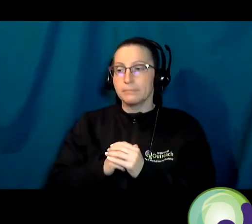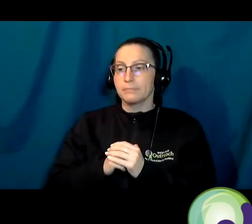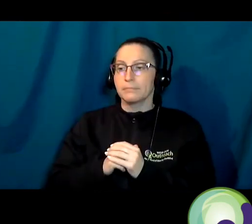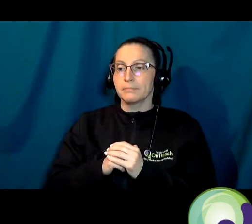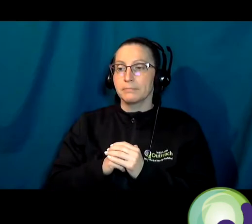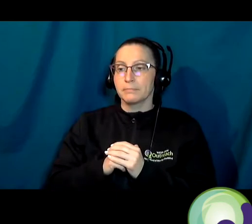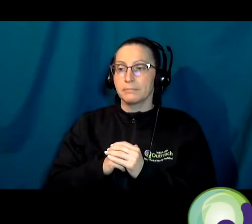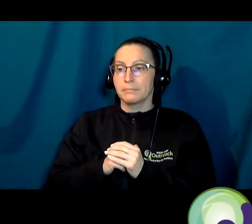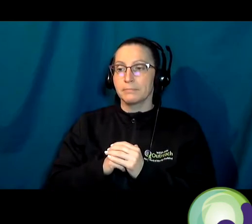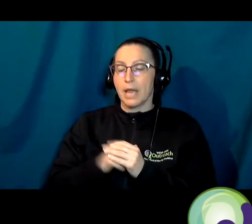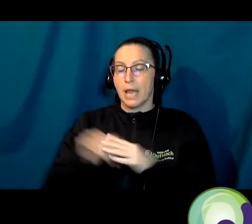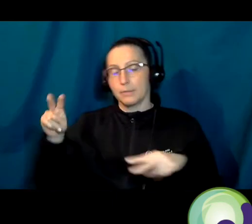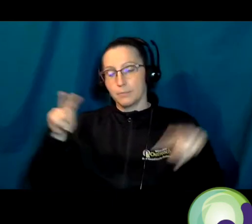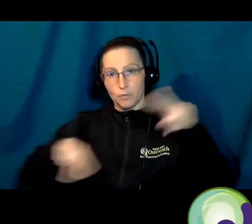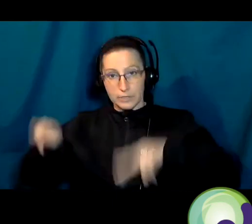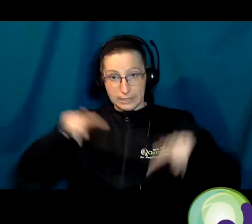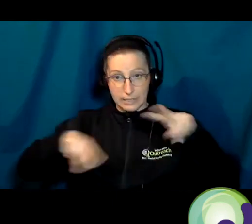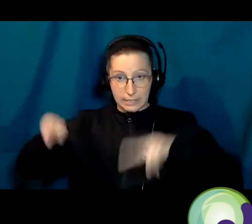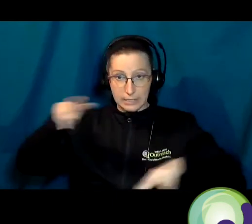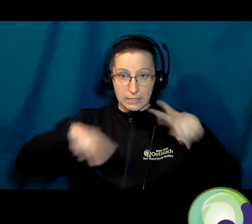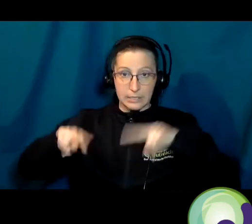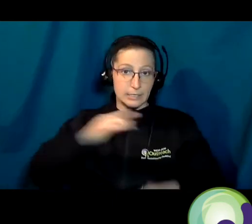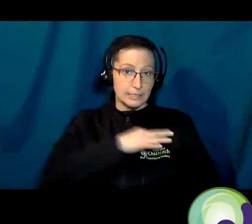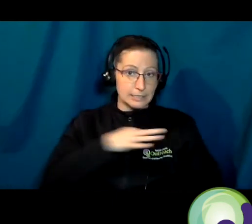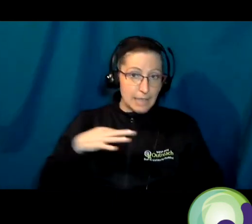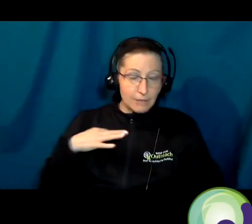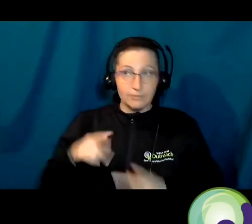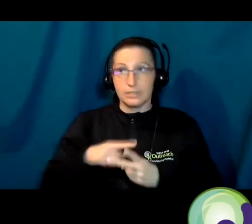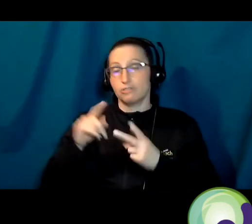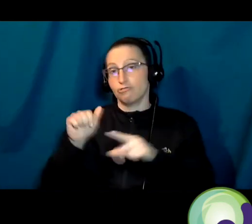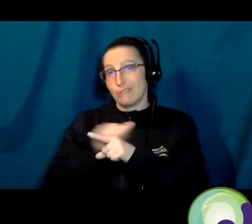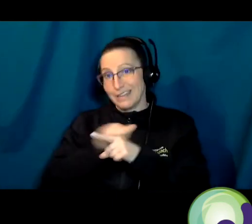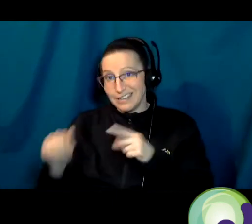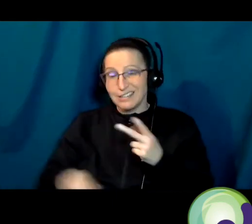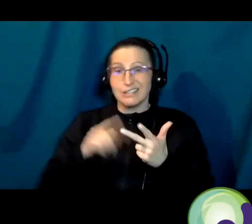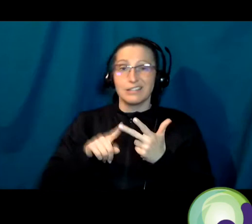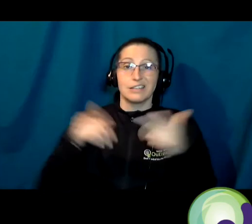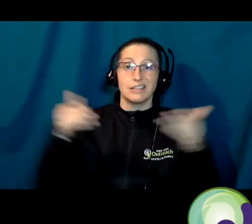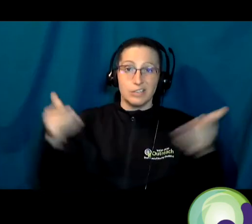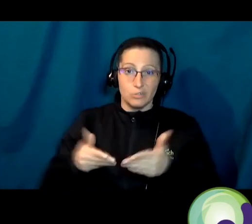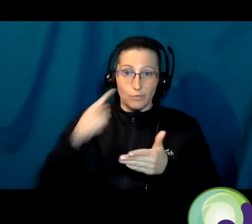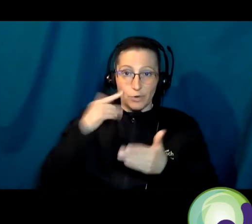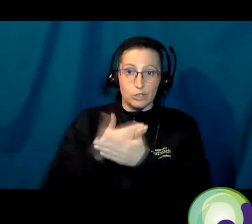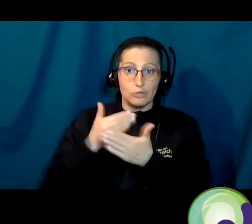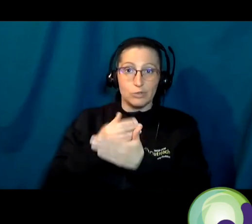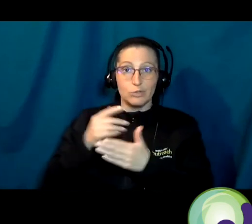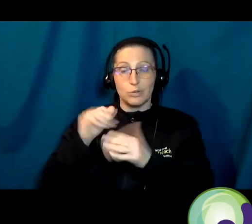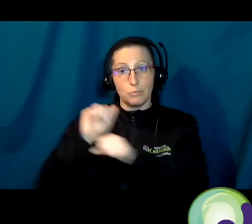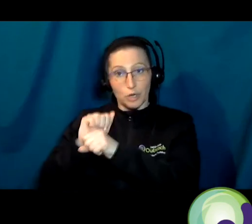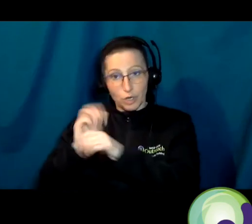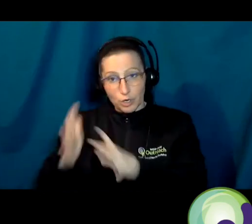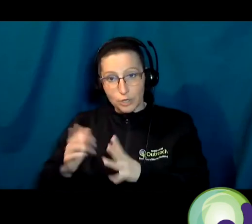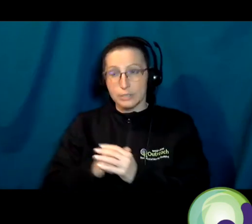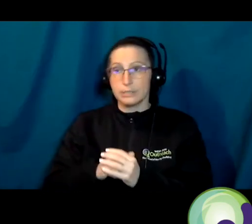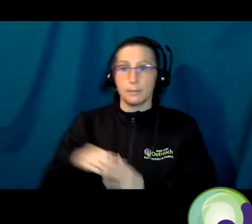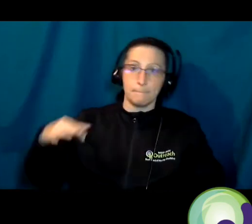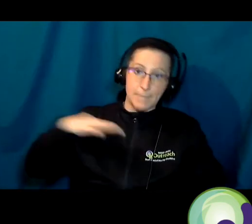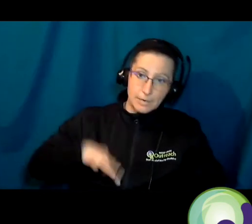overseeing staffing, training, introduction of new team members, benefits and compensation.